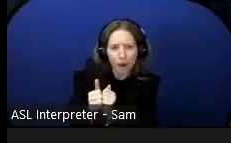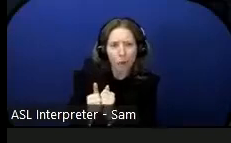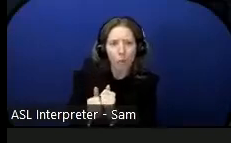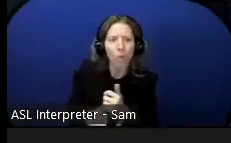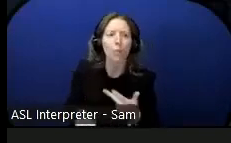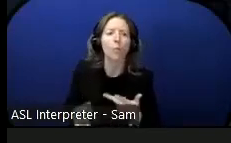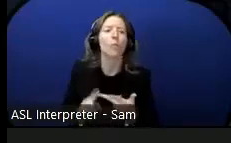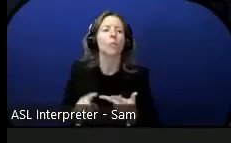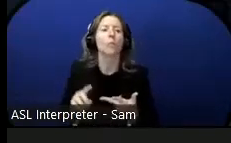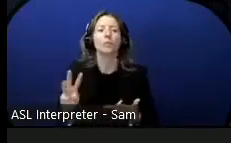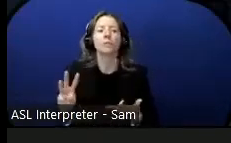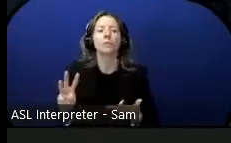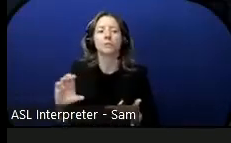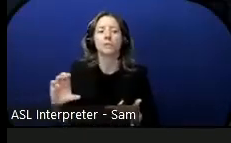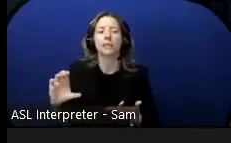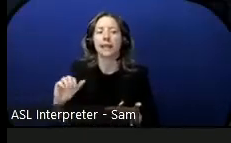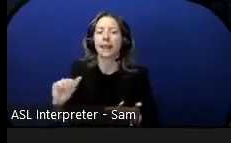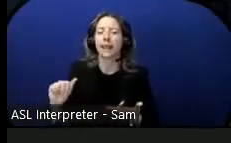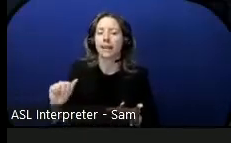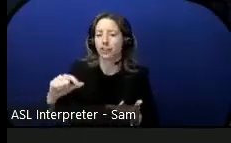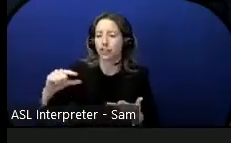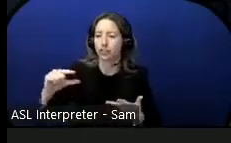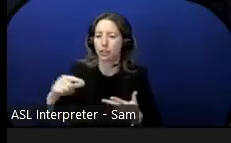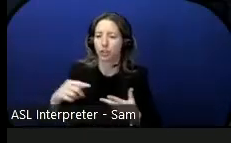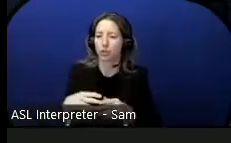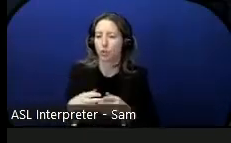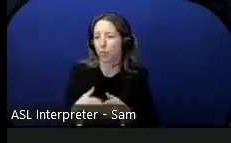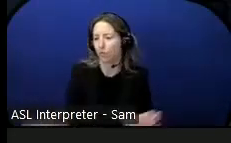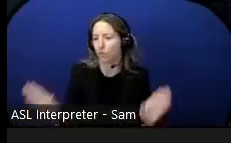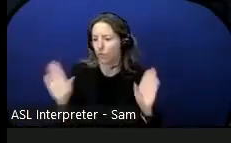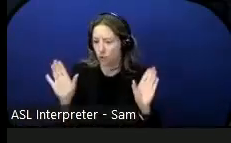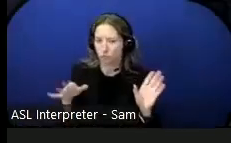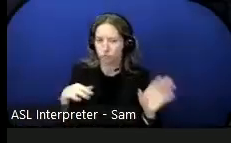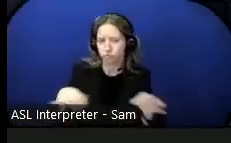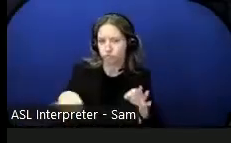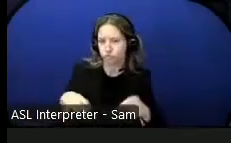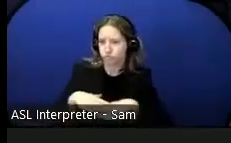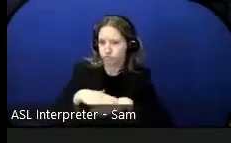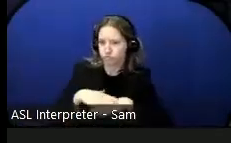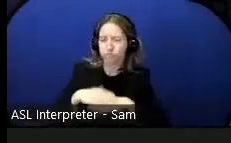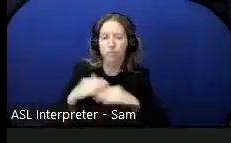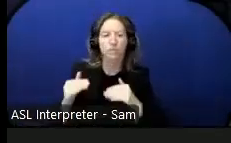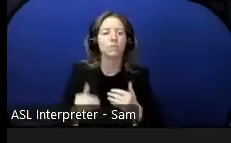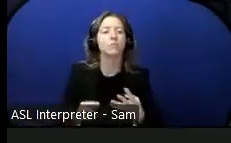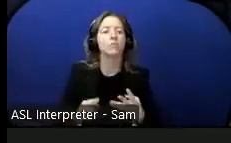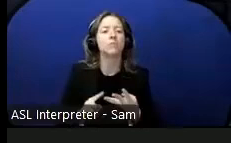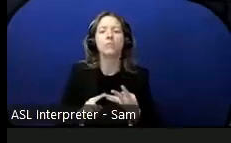to have the greatest improvement of accessibility. And we're going to talk about